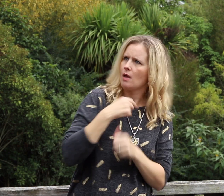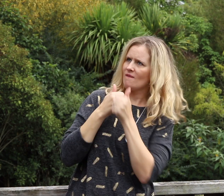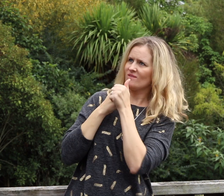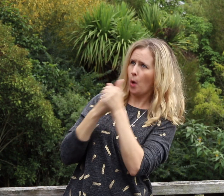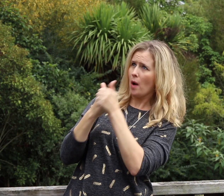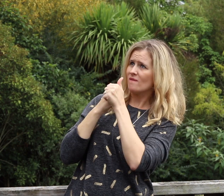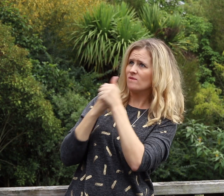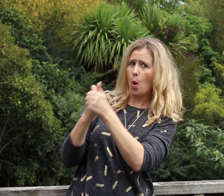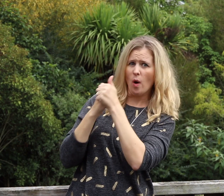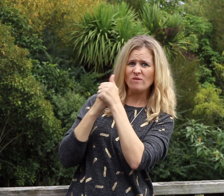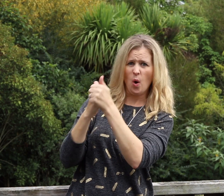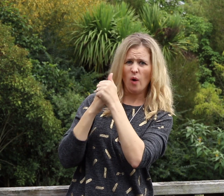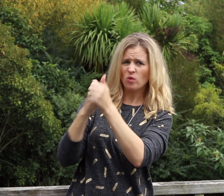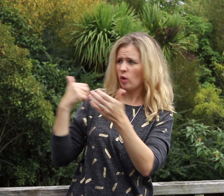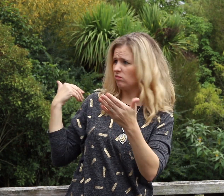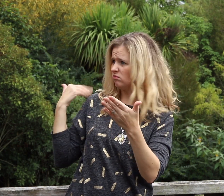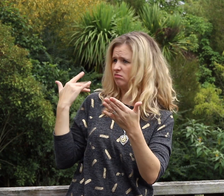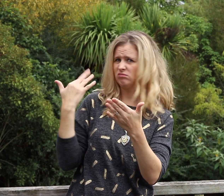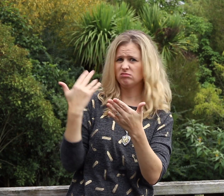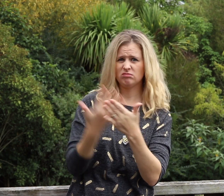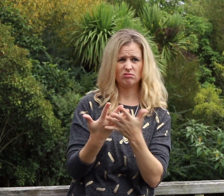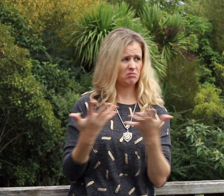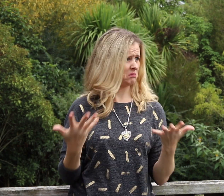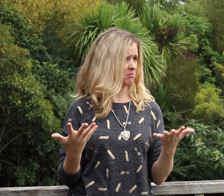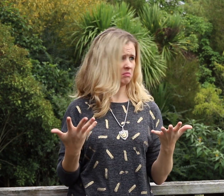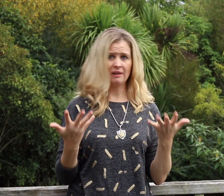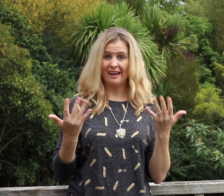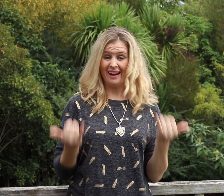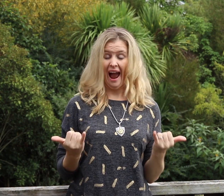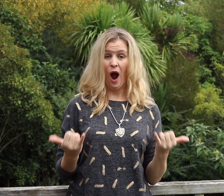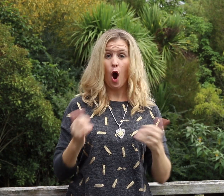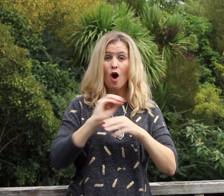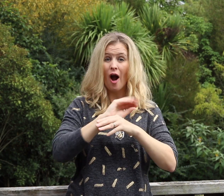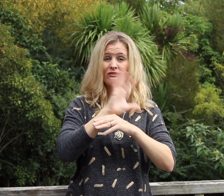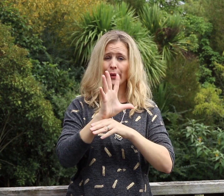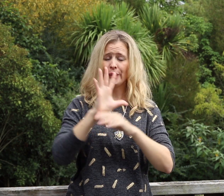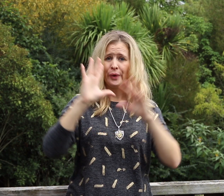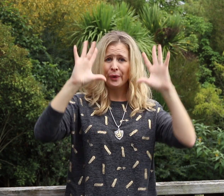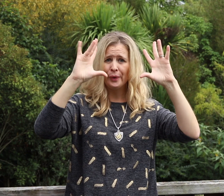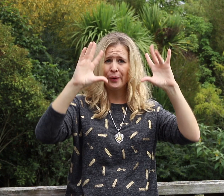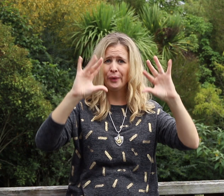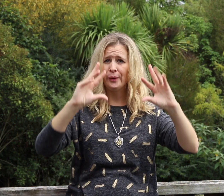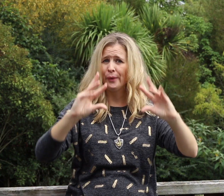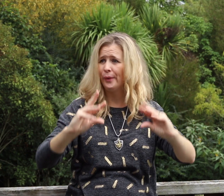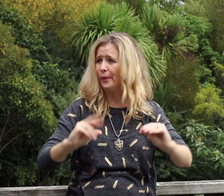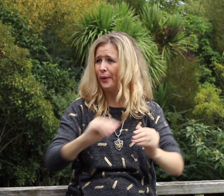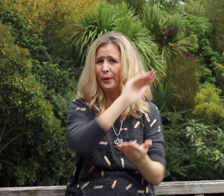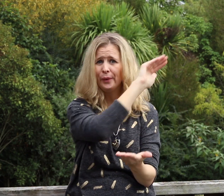We followed her instructions from day one and now to this day